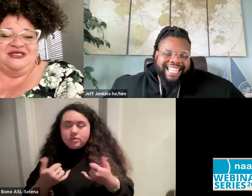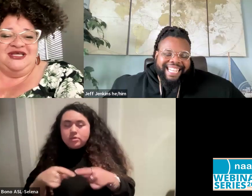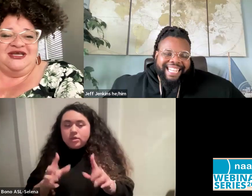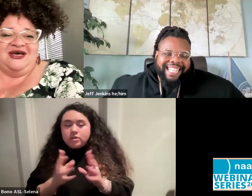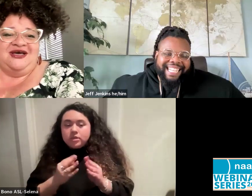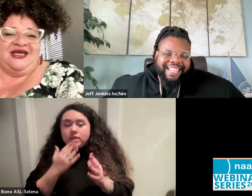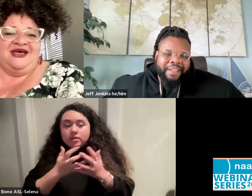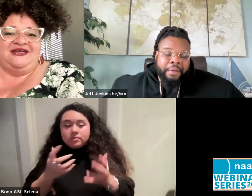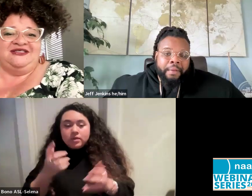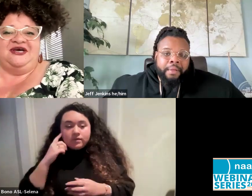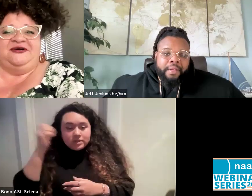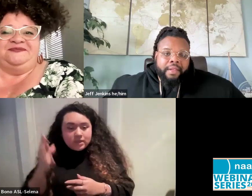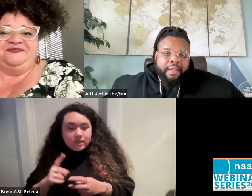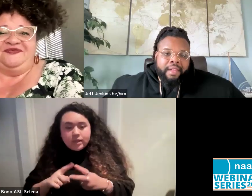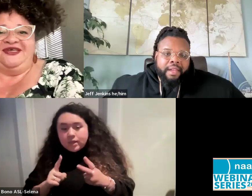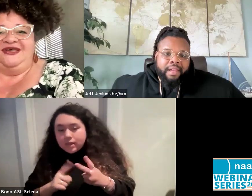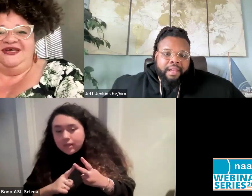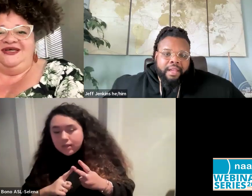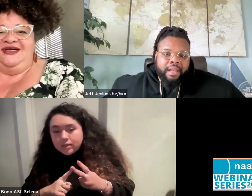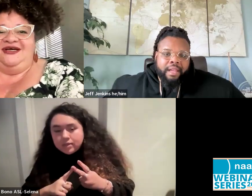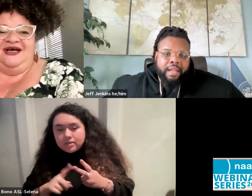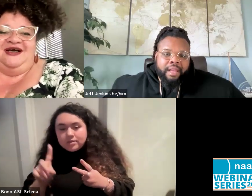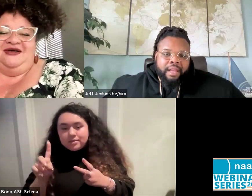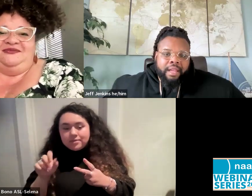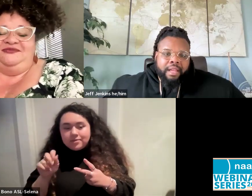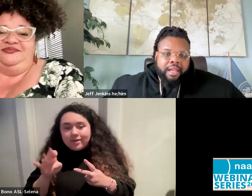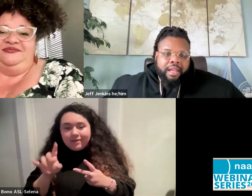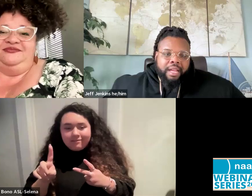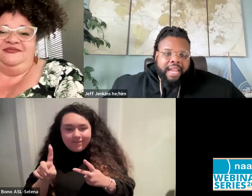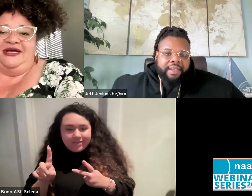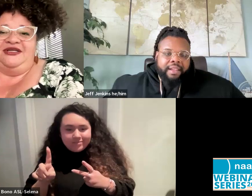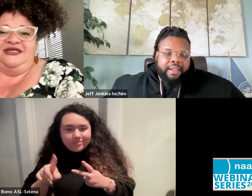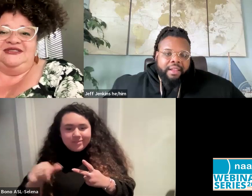Selena And David.